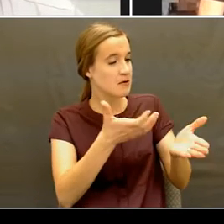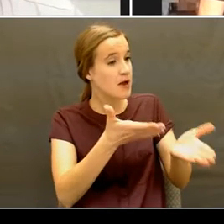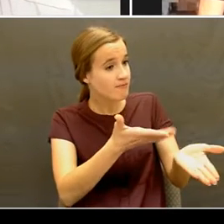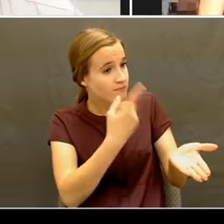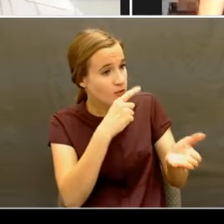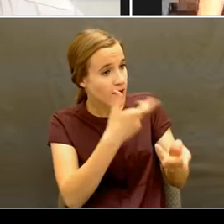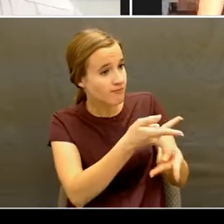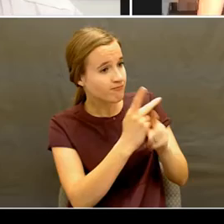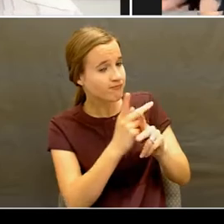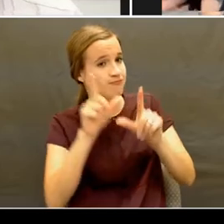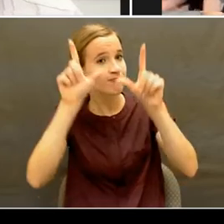It's pretty cool.